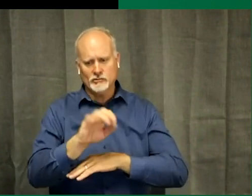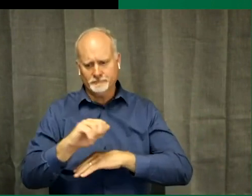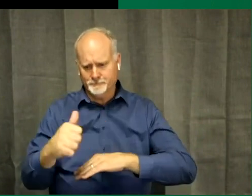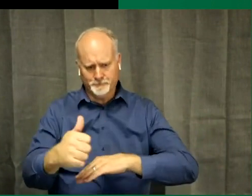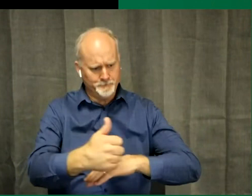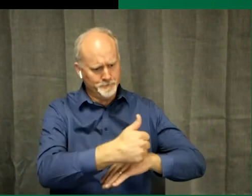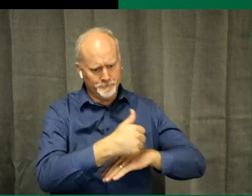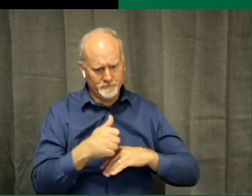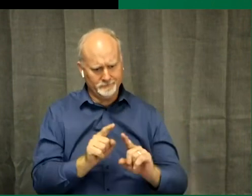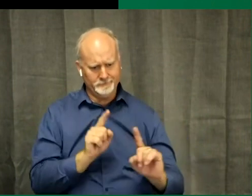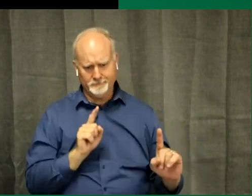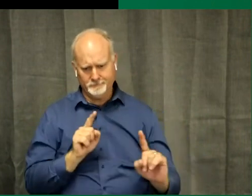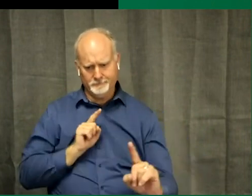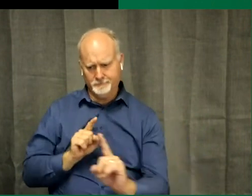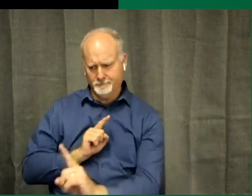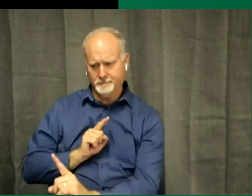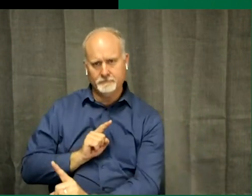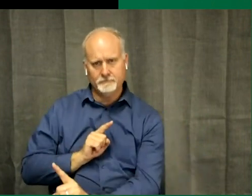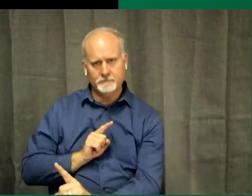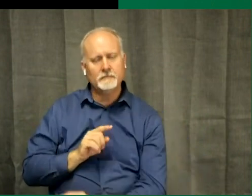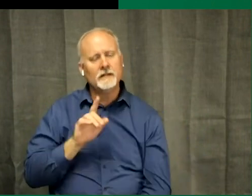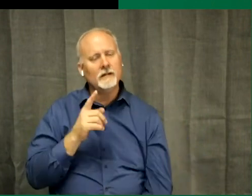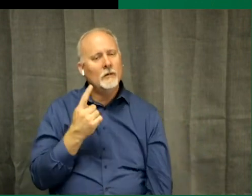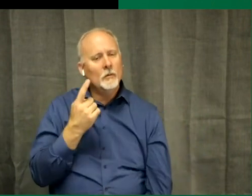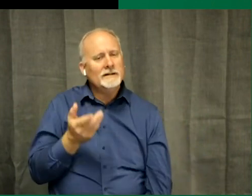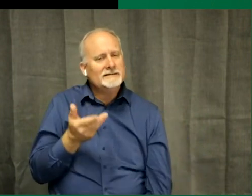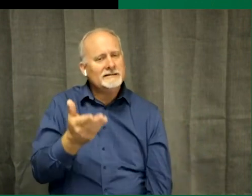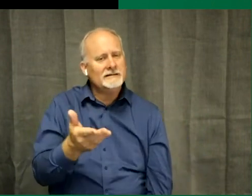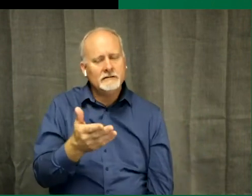who are part of your small group one of the suggestions they make is minimizing gestures